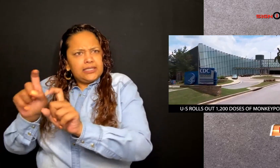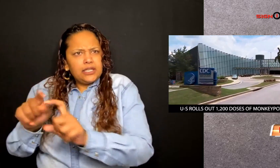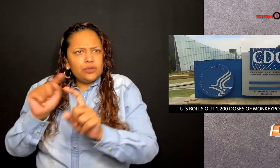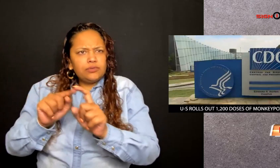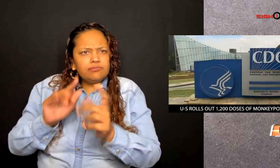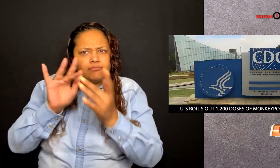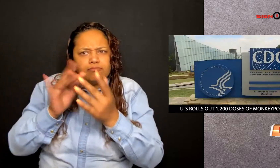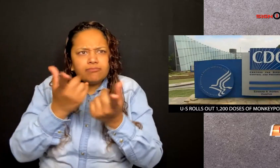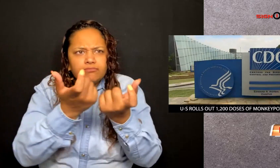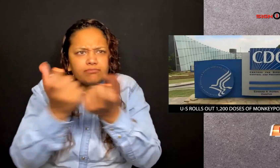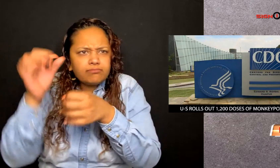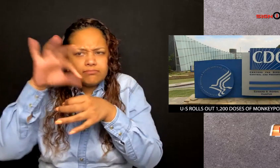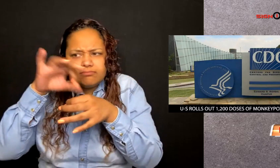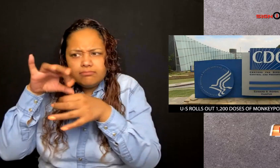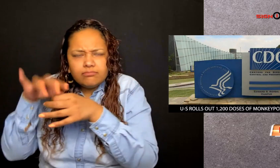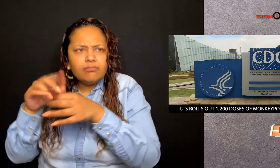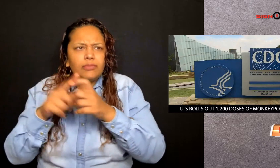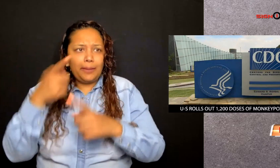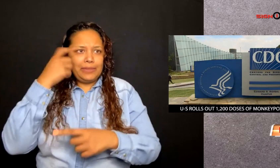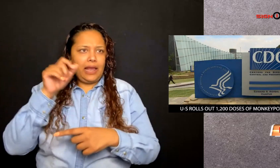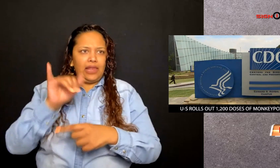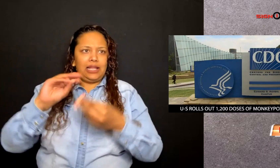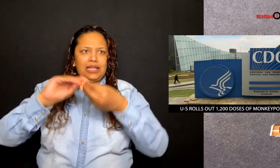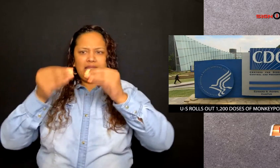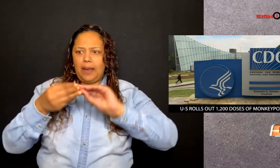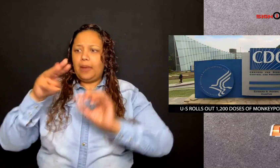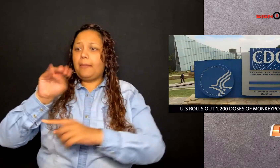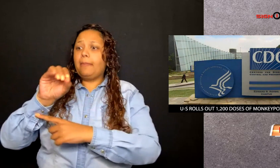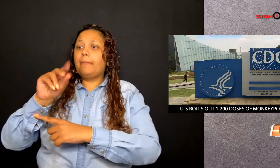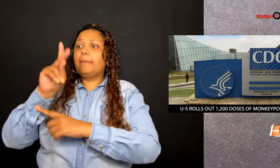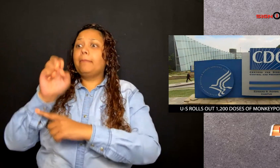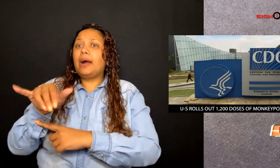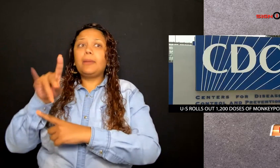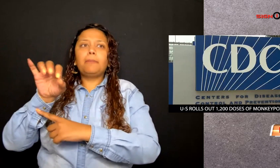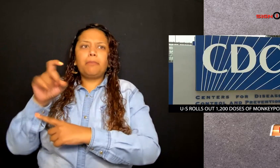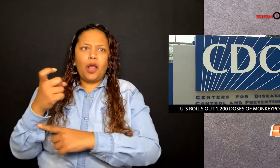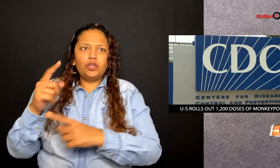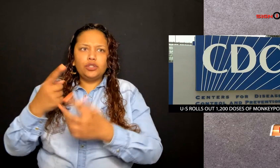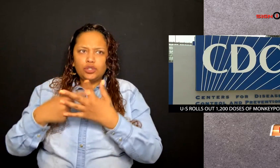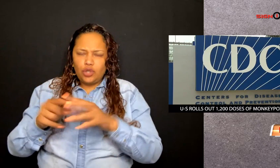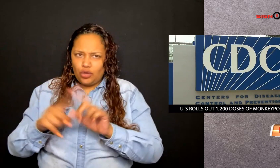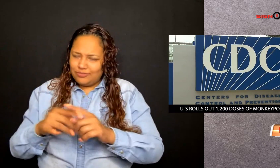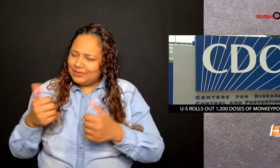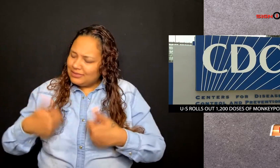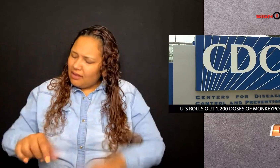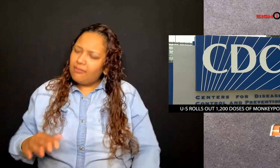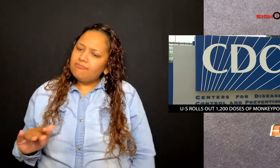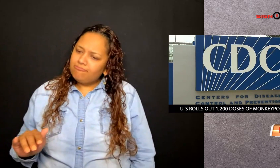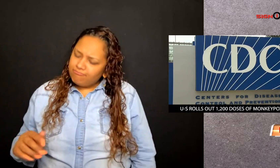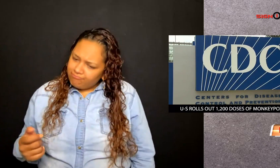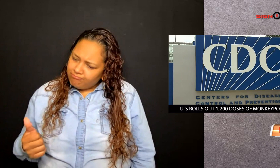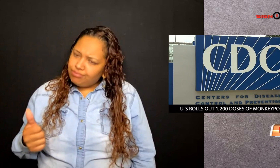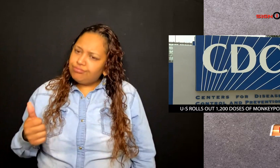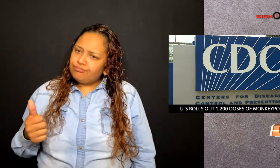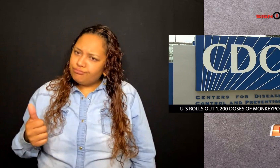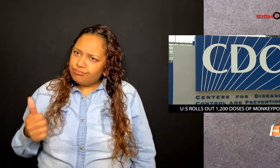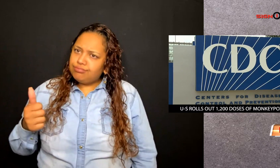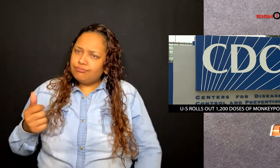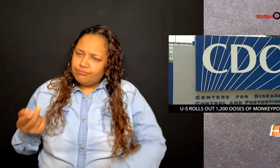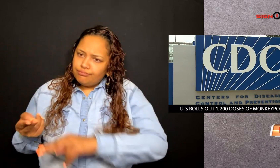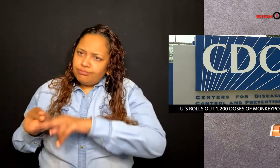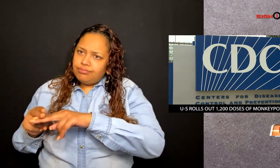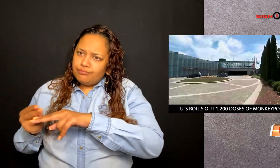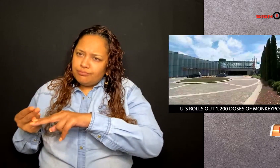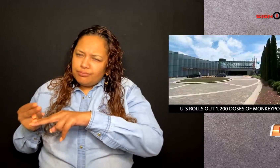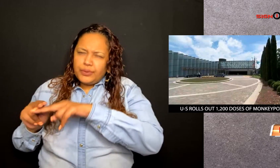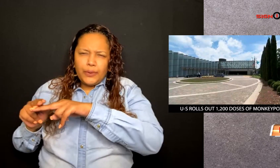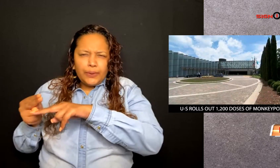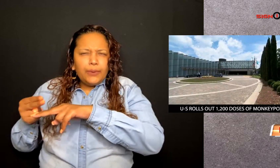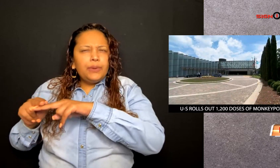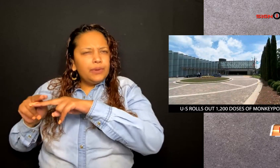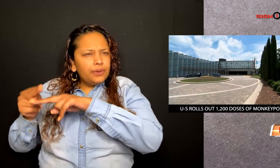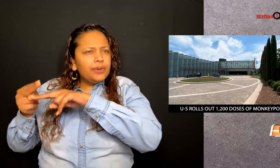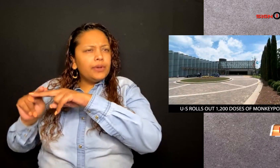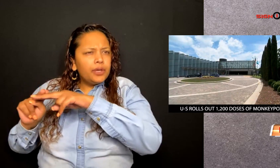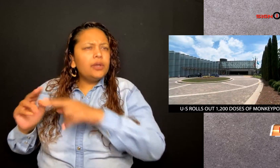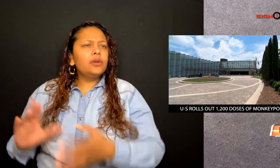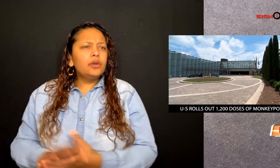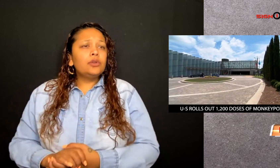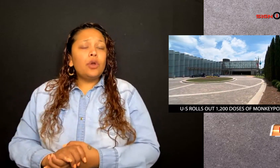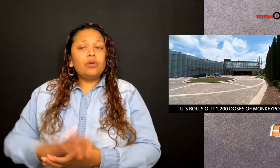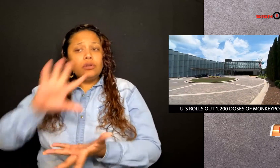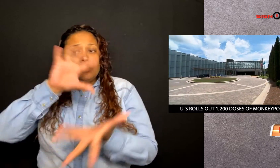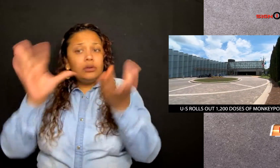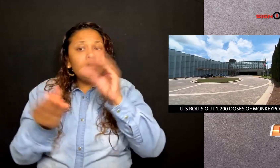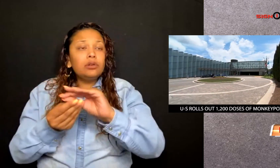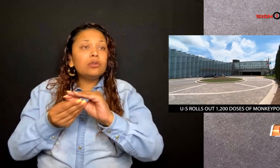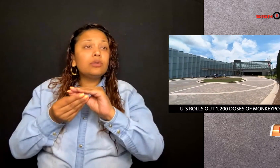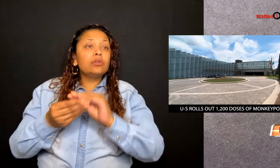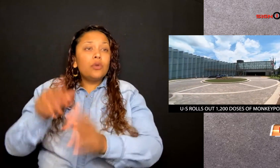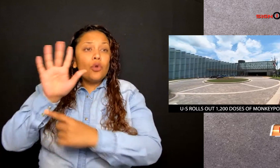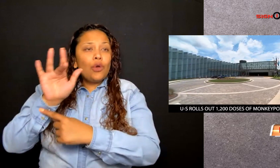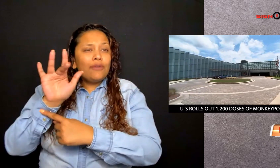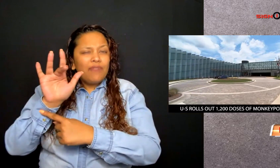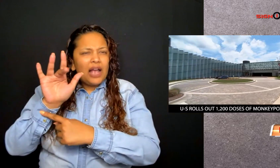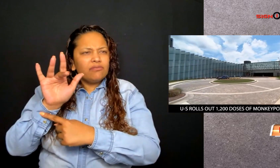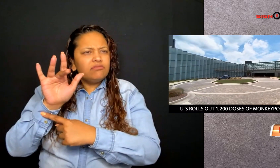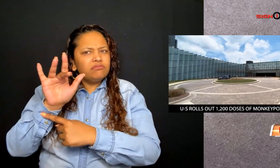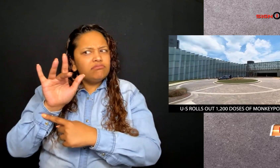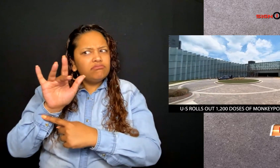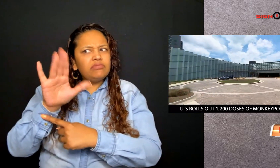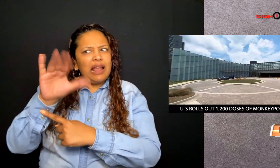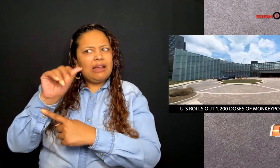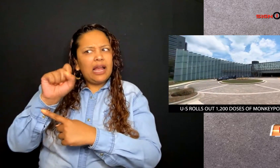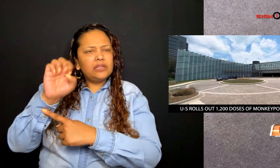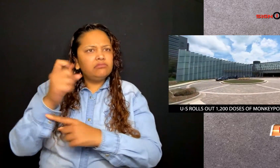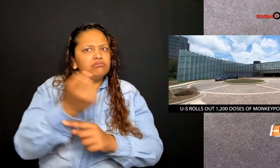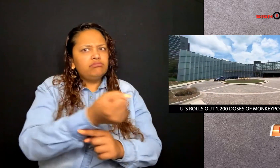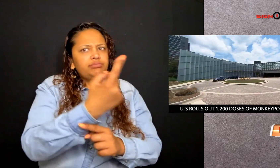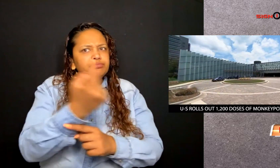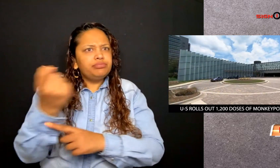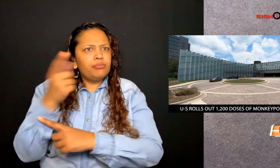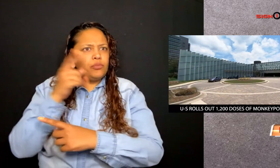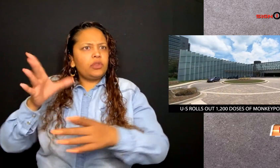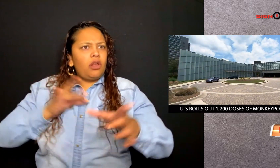testing and contact tracing because the number of monkeypox cases is still climbing 25 cases